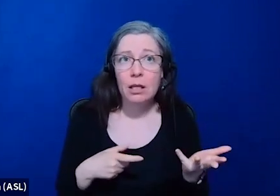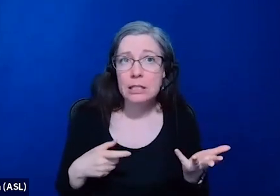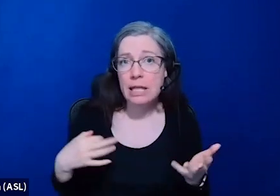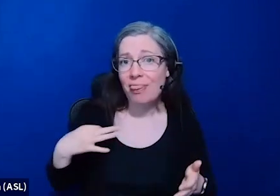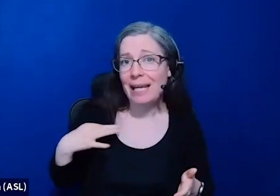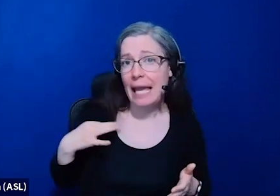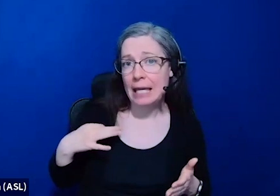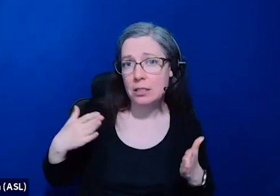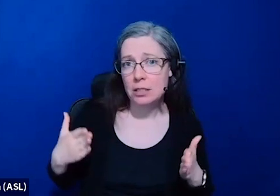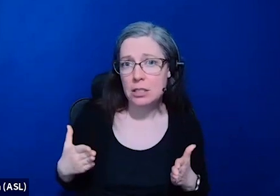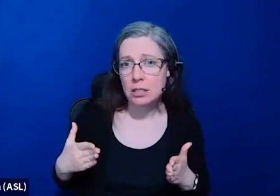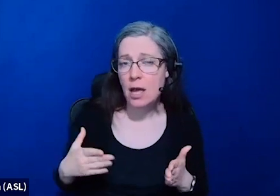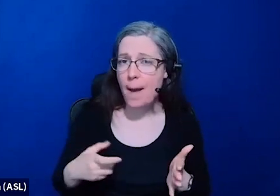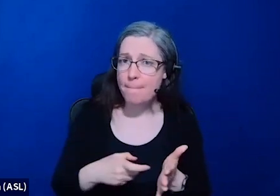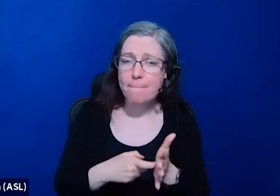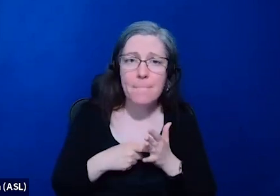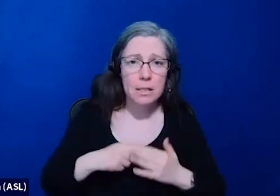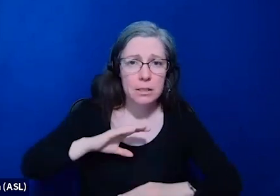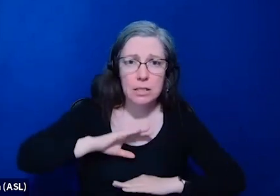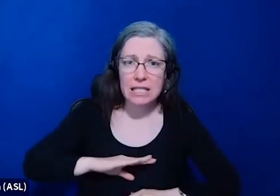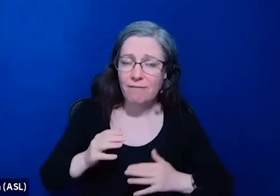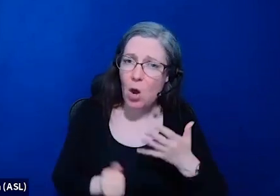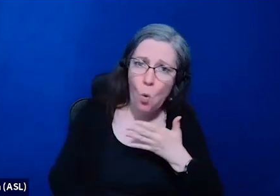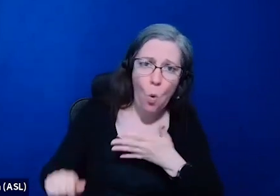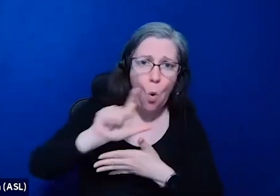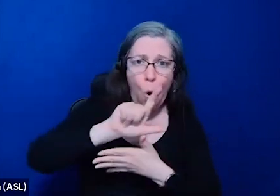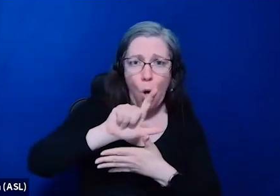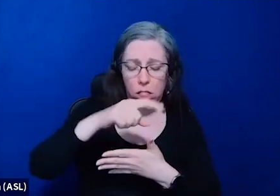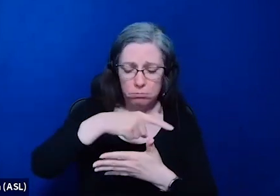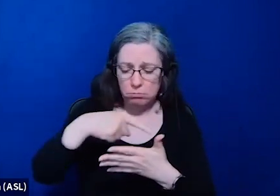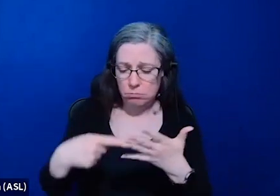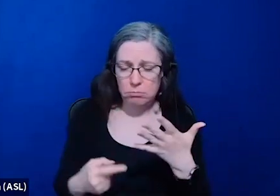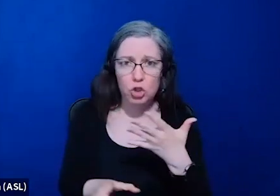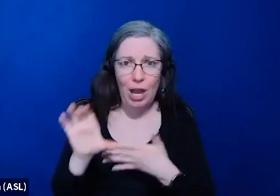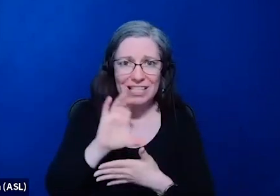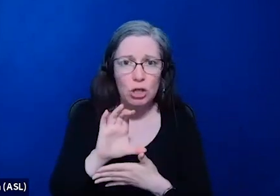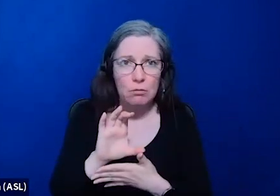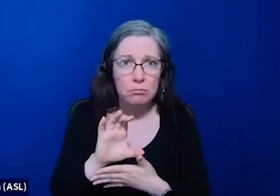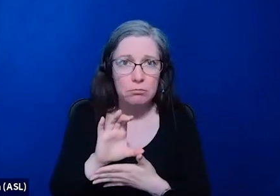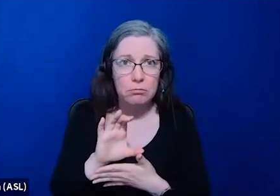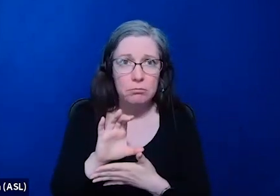to fulfill all the same requirements, educational and psychological,